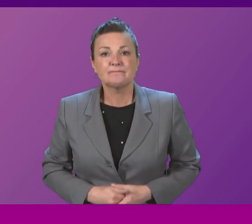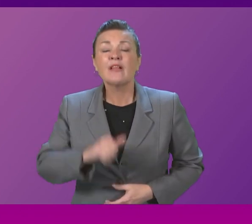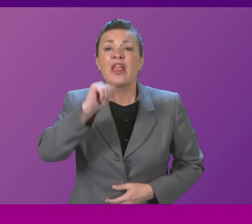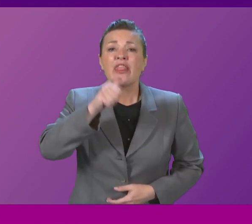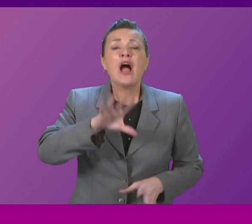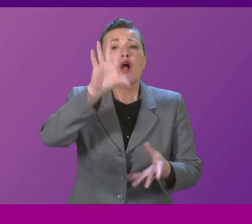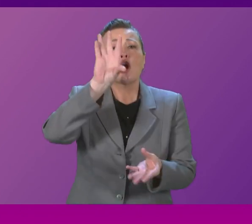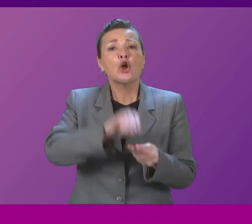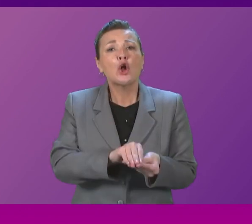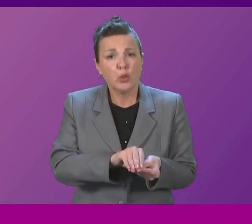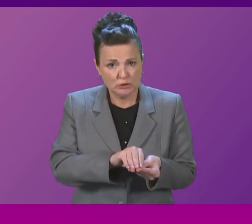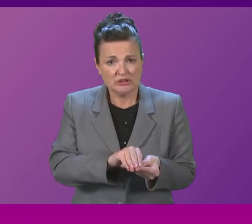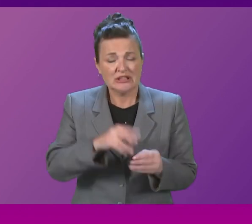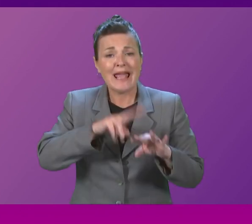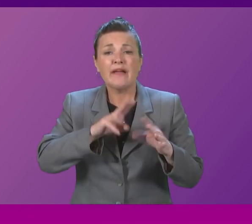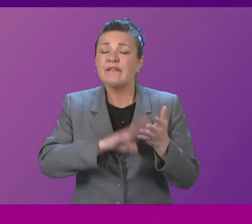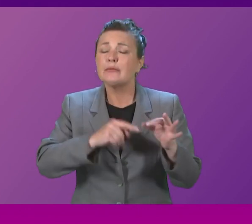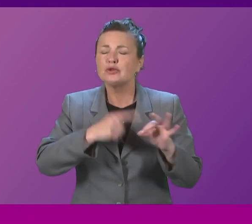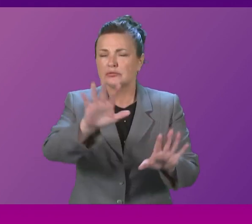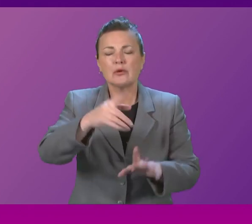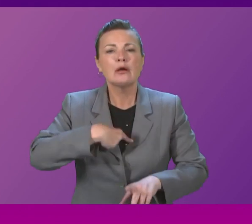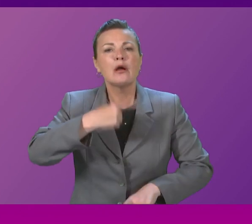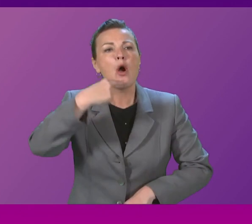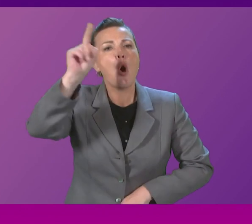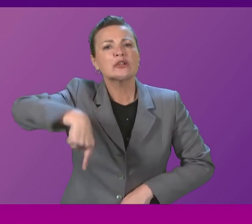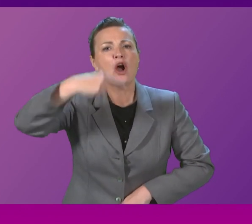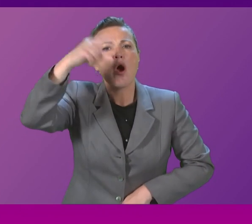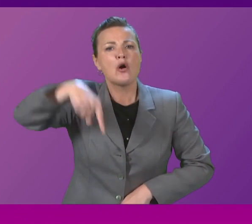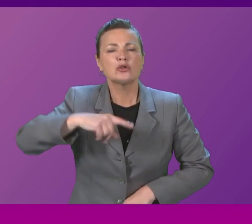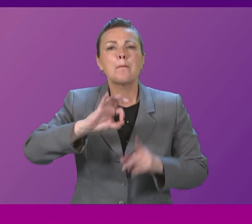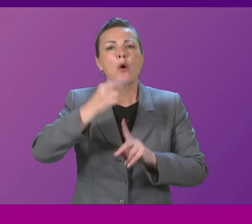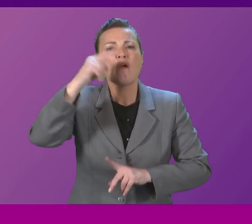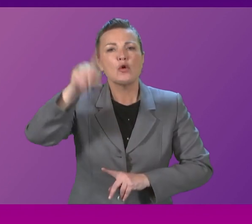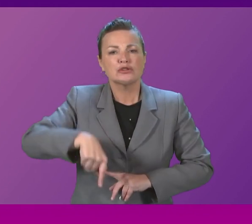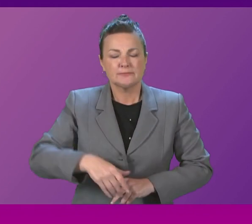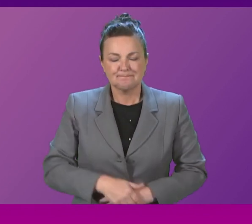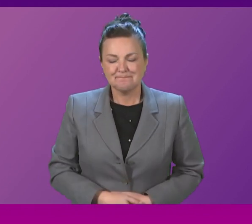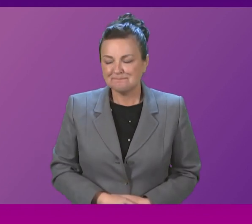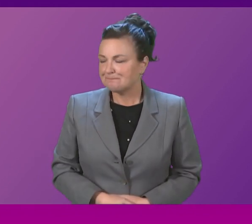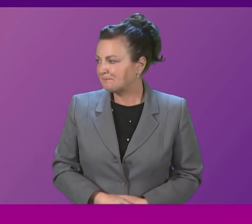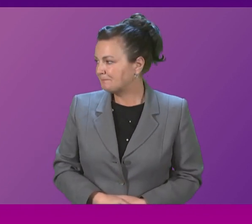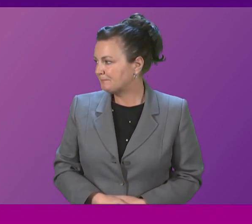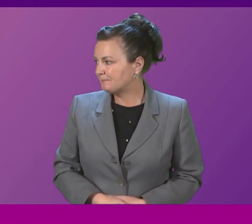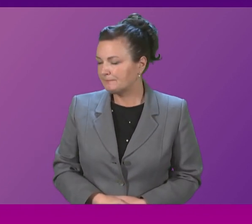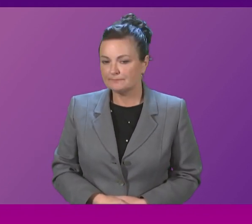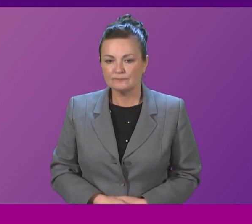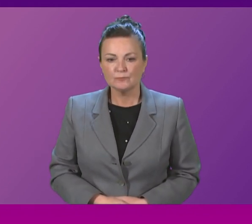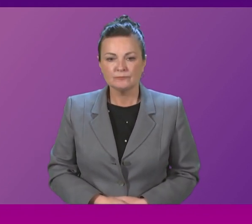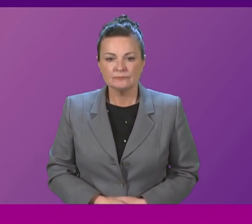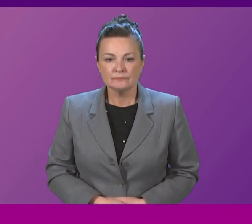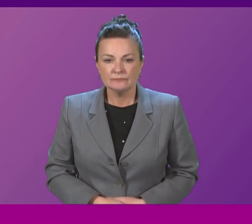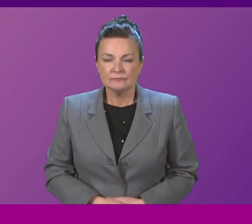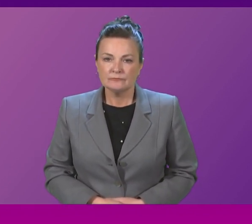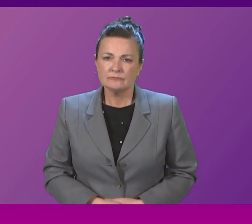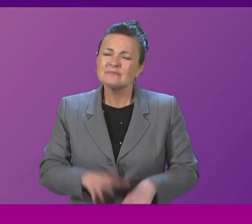On a point of order, Presiding Officer.